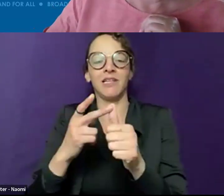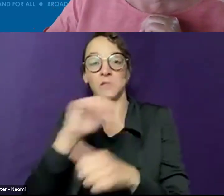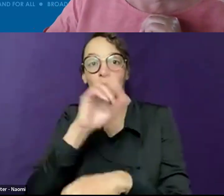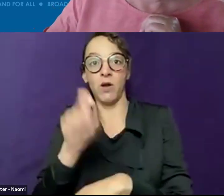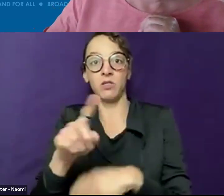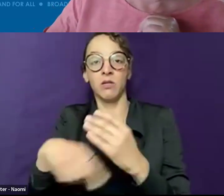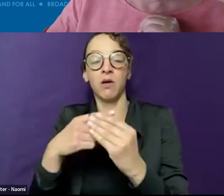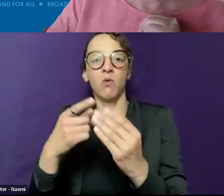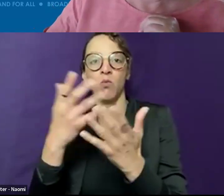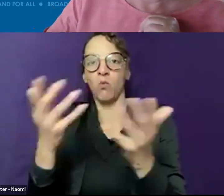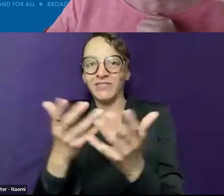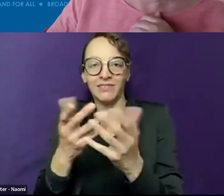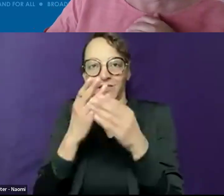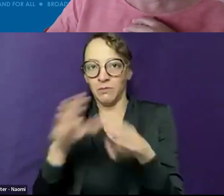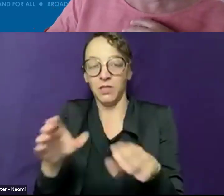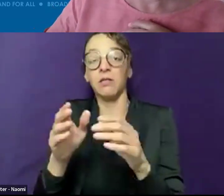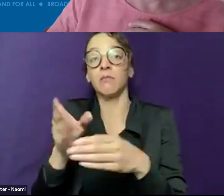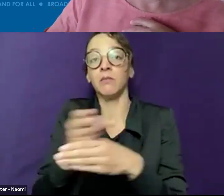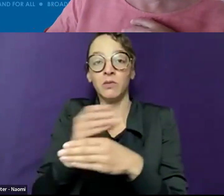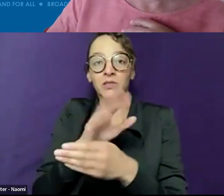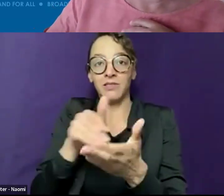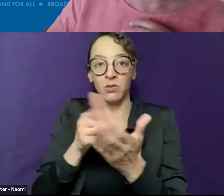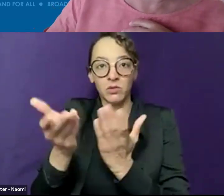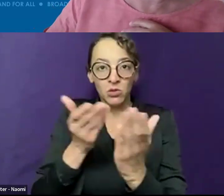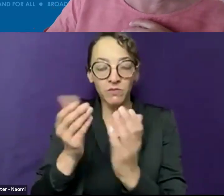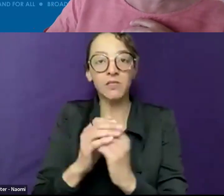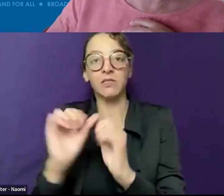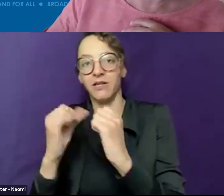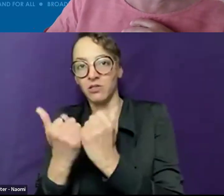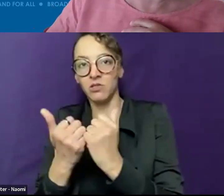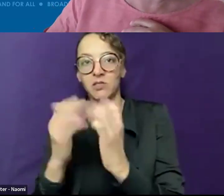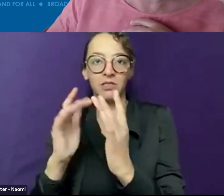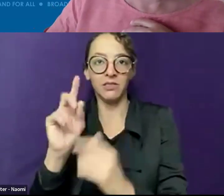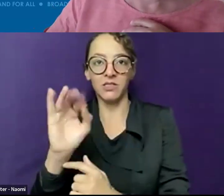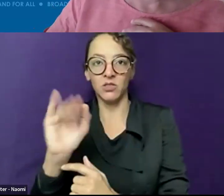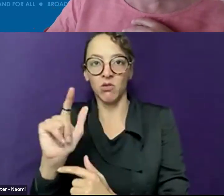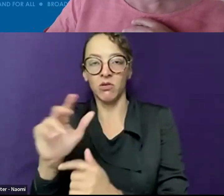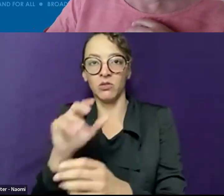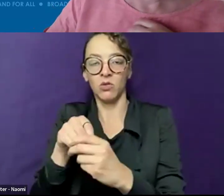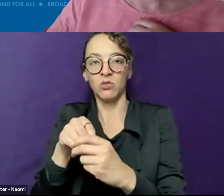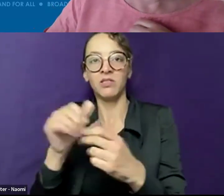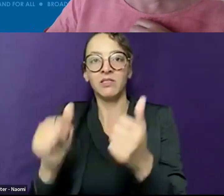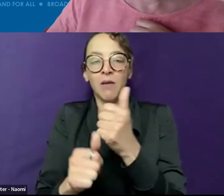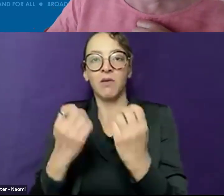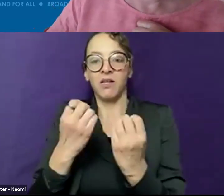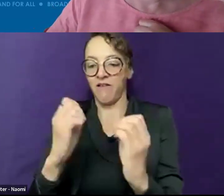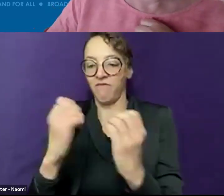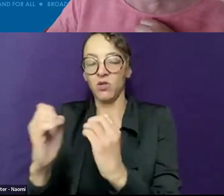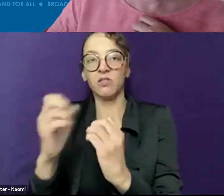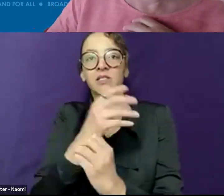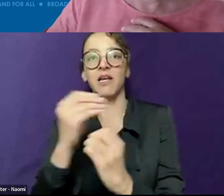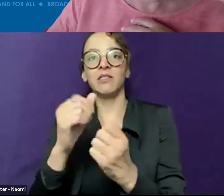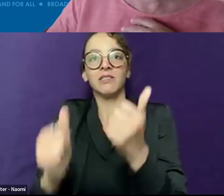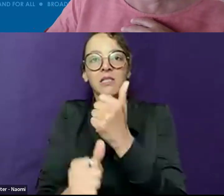split between centralized services agency, digital inclusion efforts and sub grants. So I mentioned